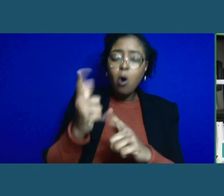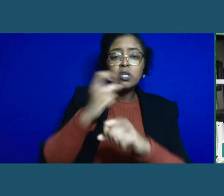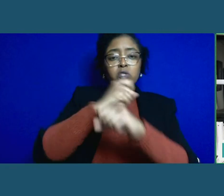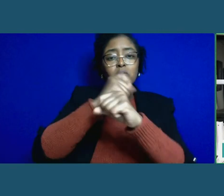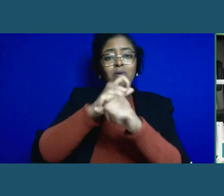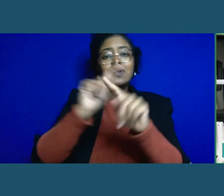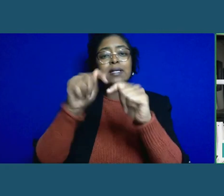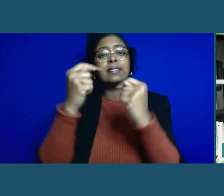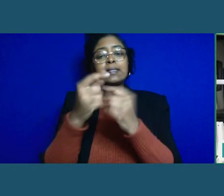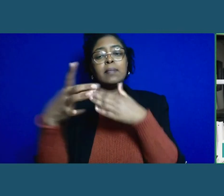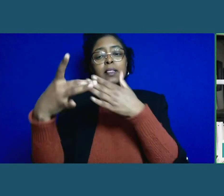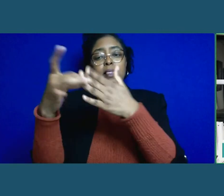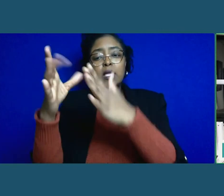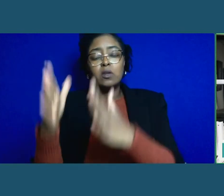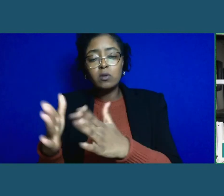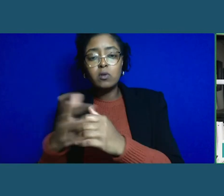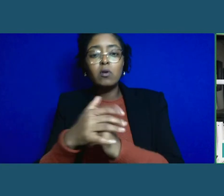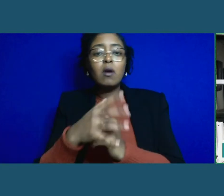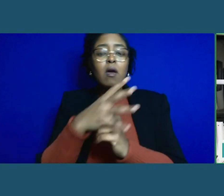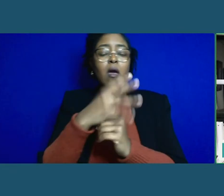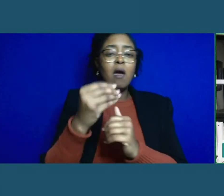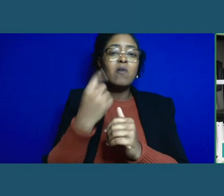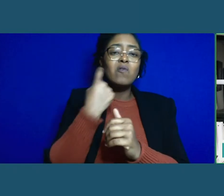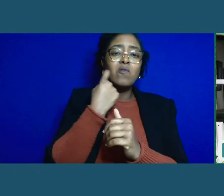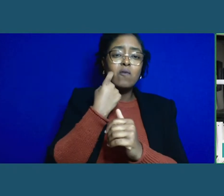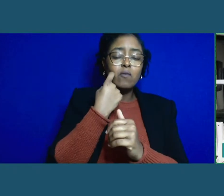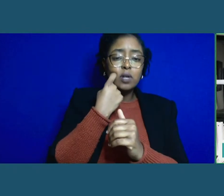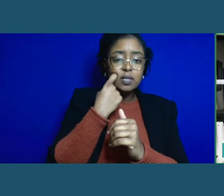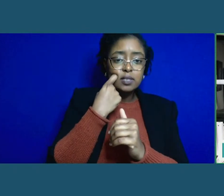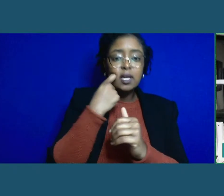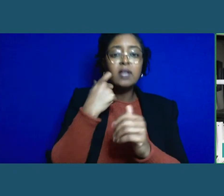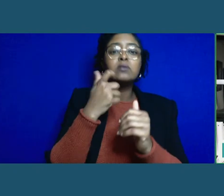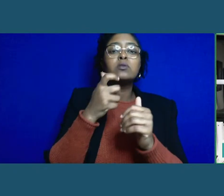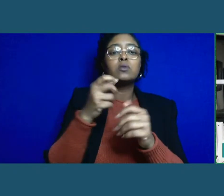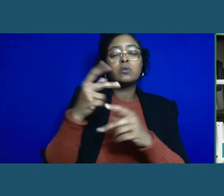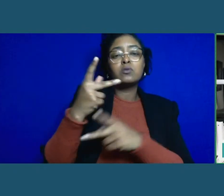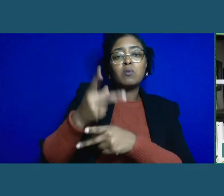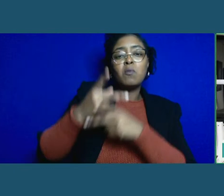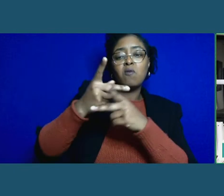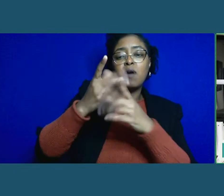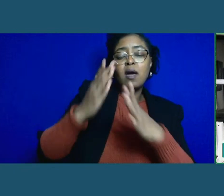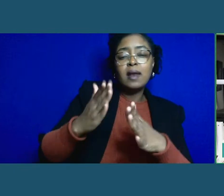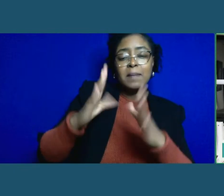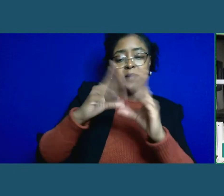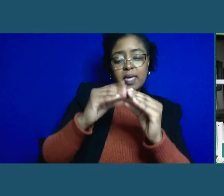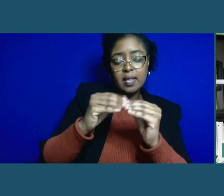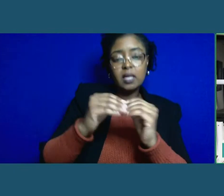high school principals and every single one of our security team leaders that are recent